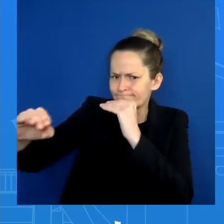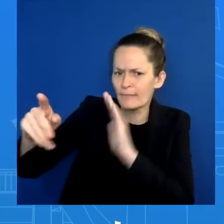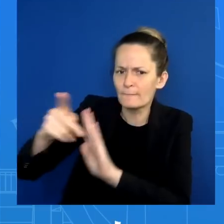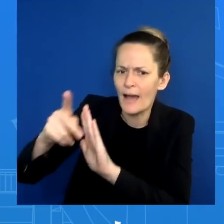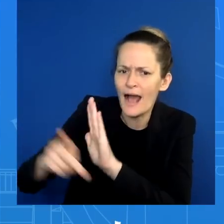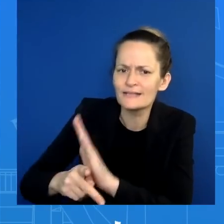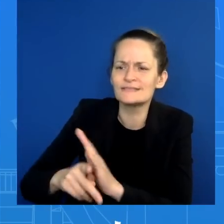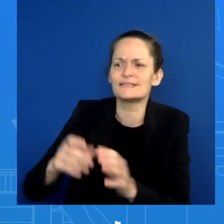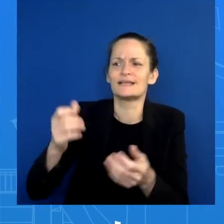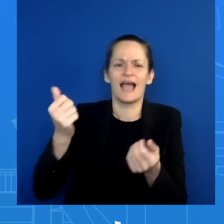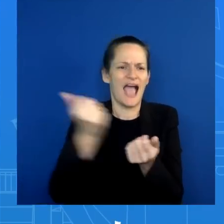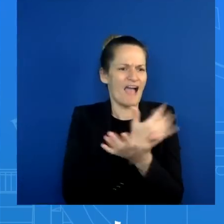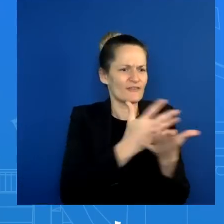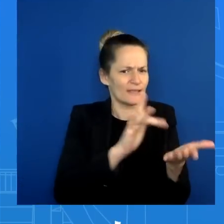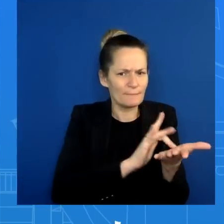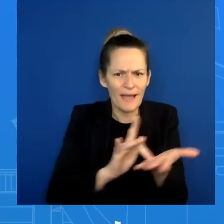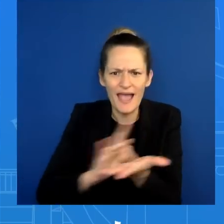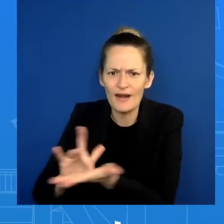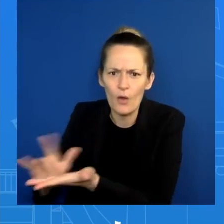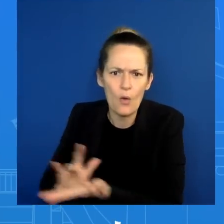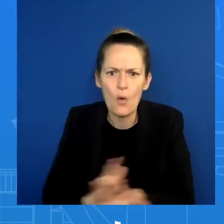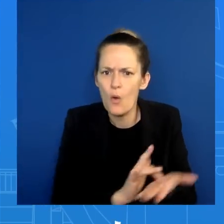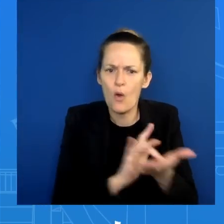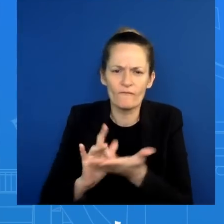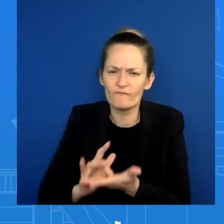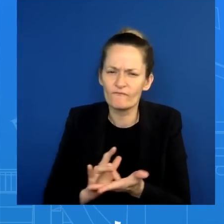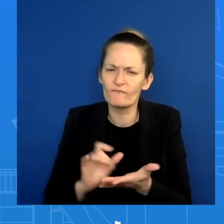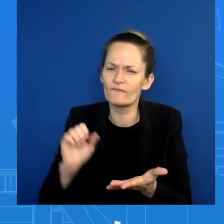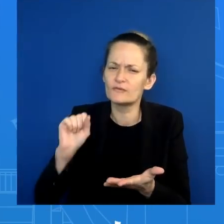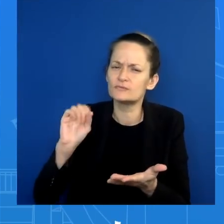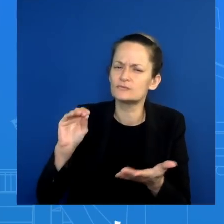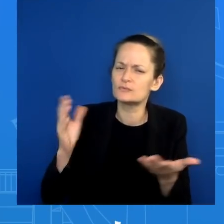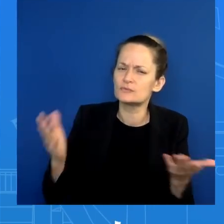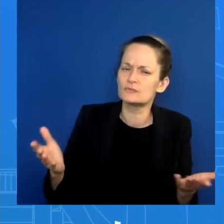Brian Deese talked about packages that would be fully paid for across time.